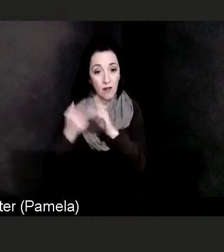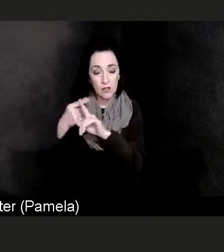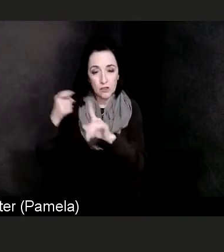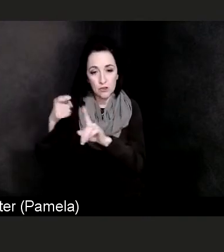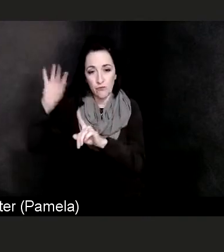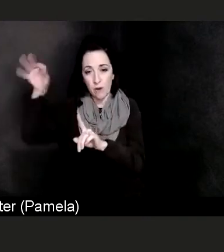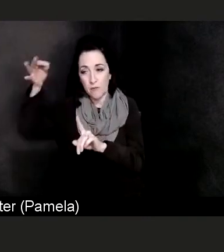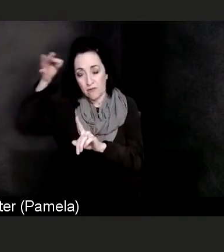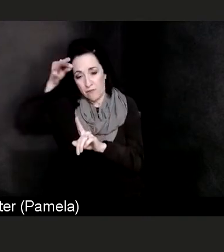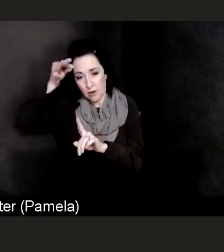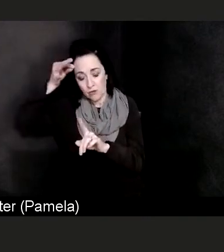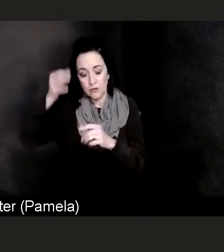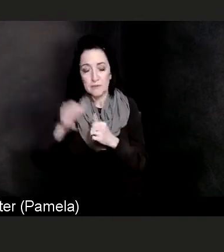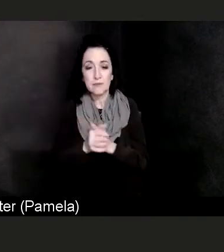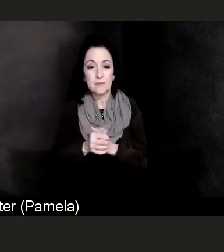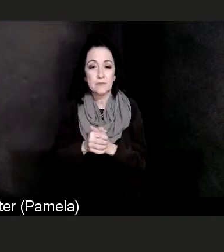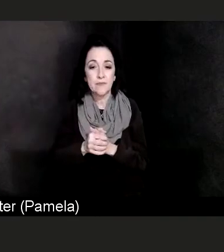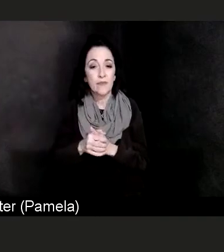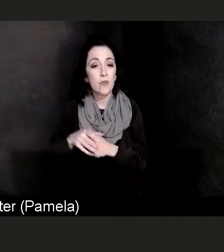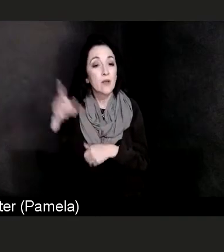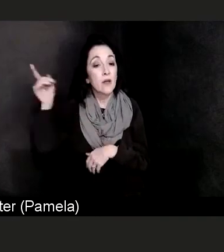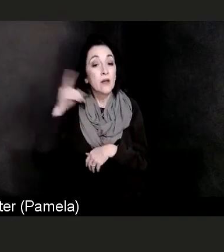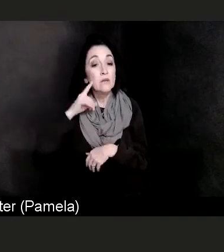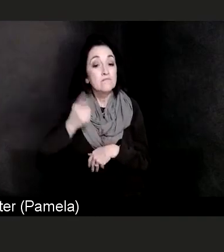into different phases and tiers